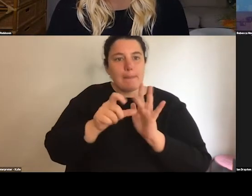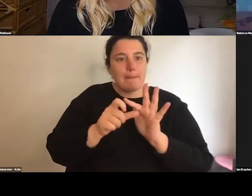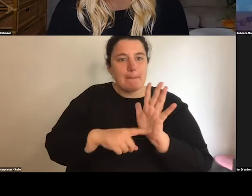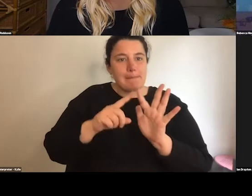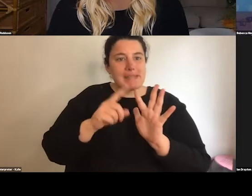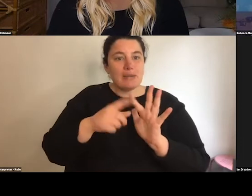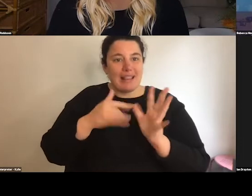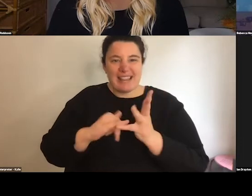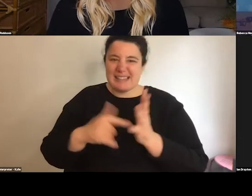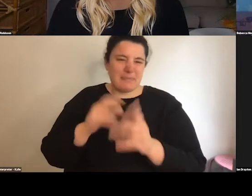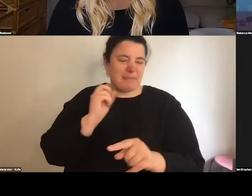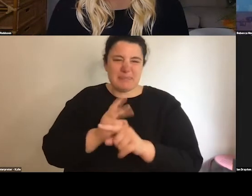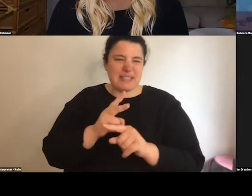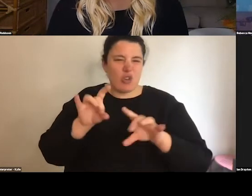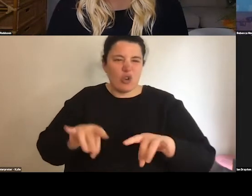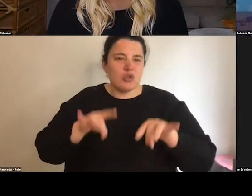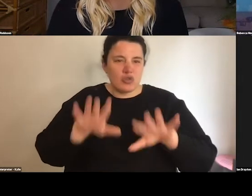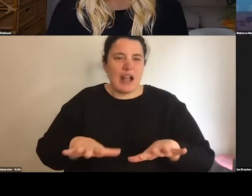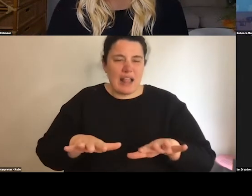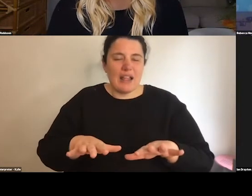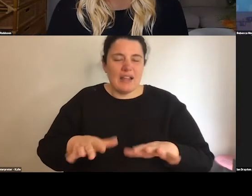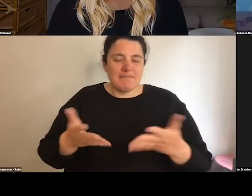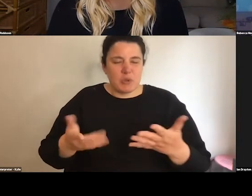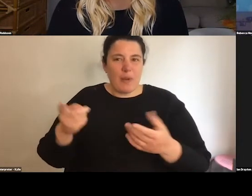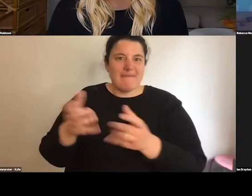So there's certainly a scale issue.